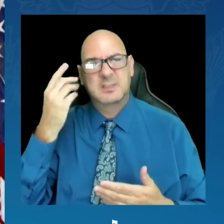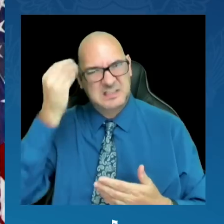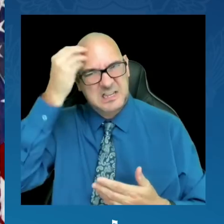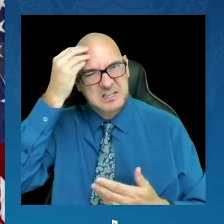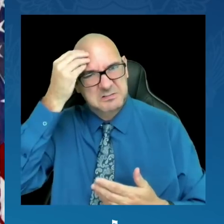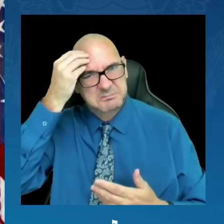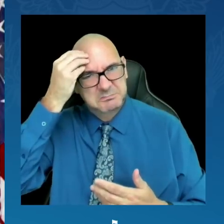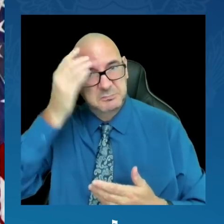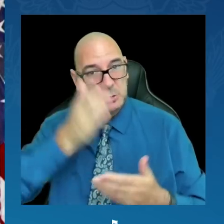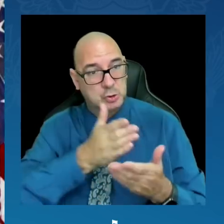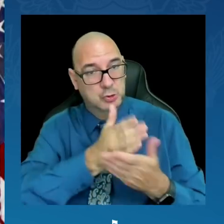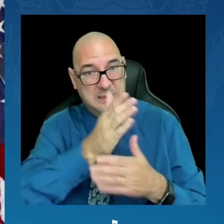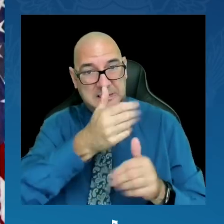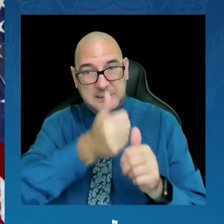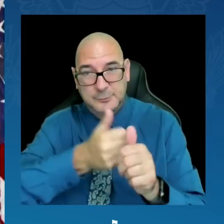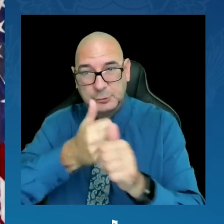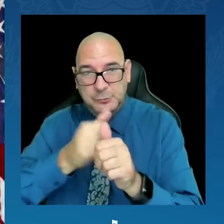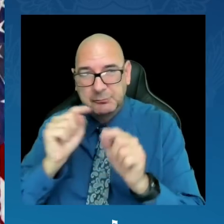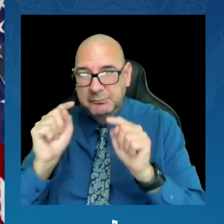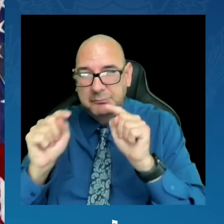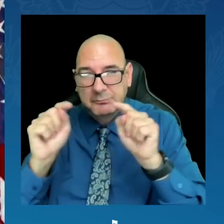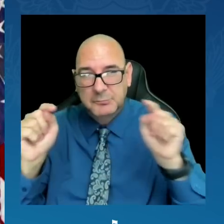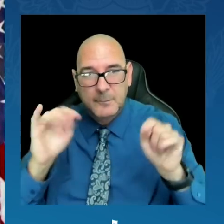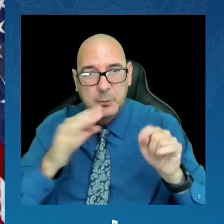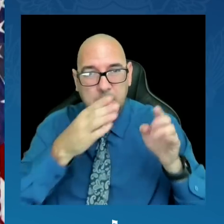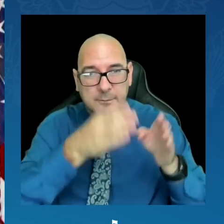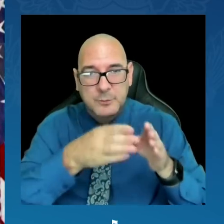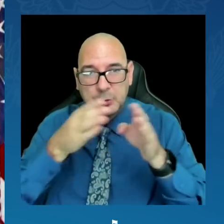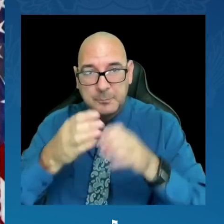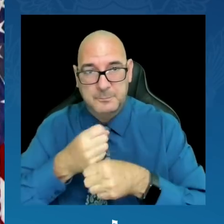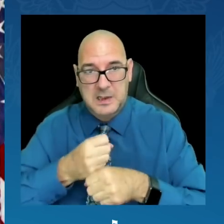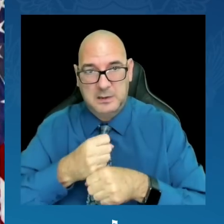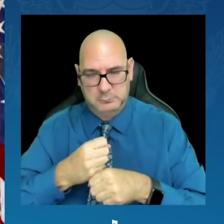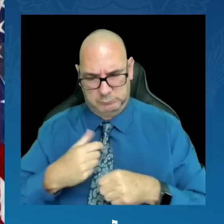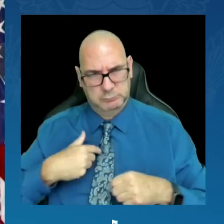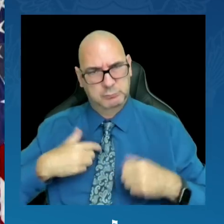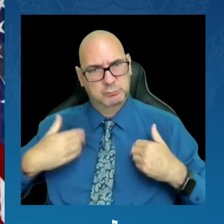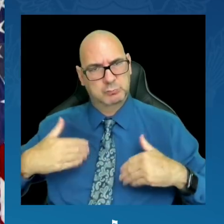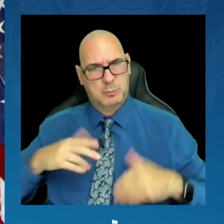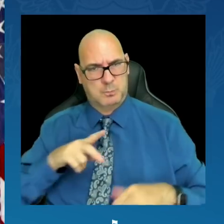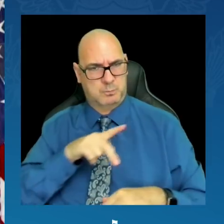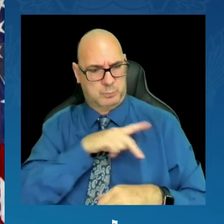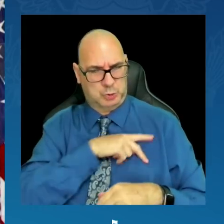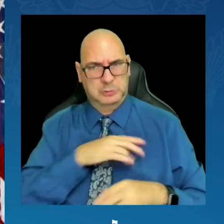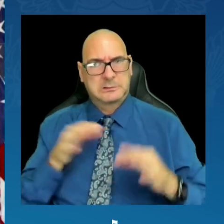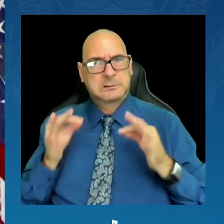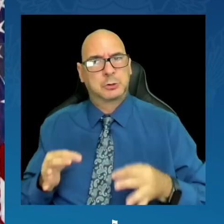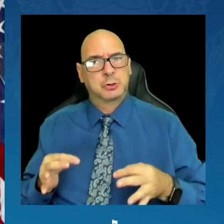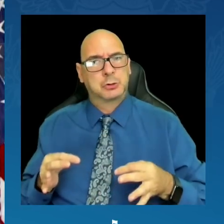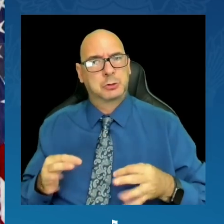to make intimate decisions about heart and home;